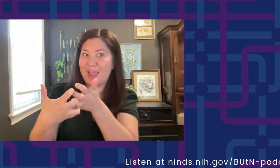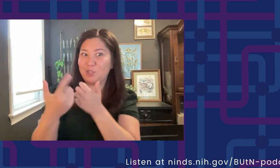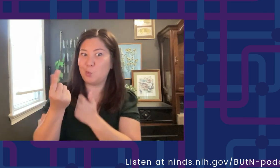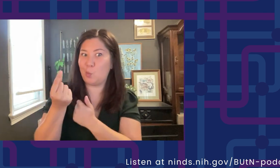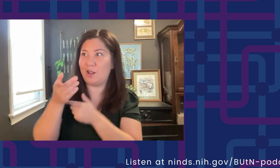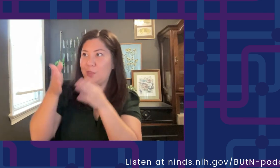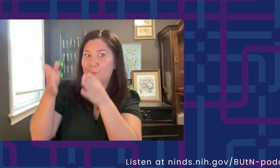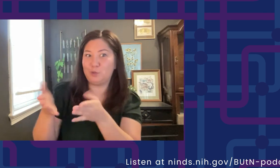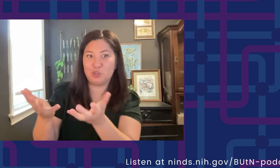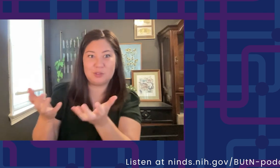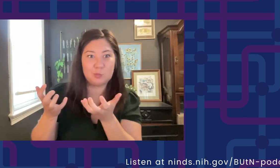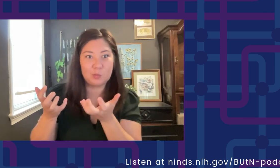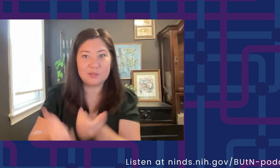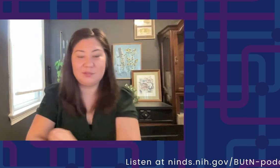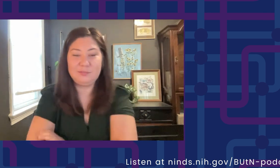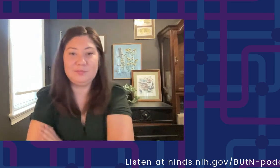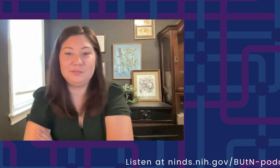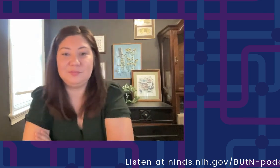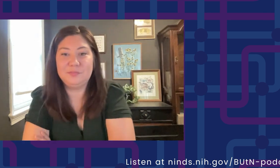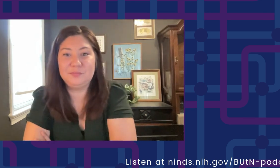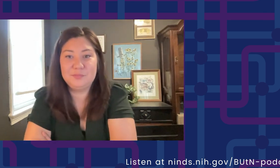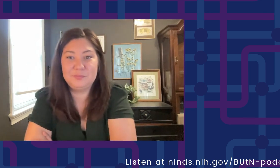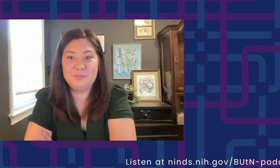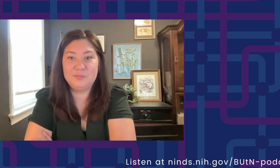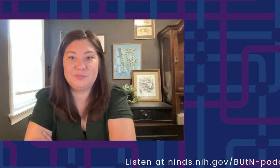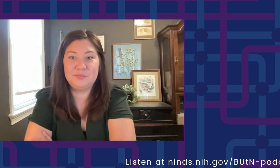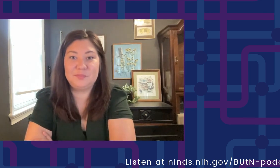bit less painful because you're tailoring it to what people want.